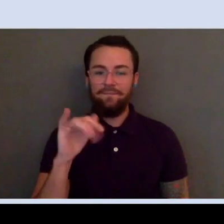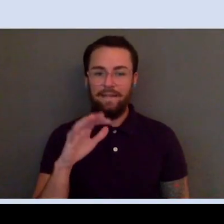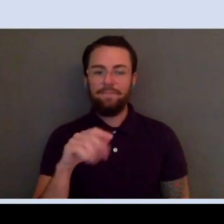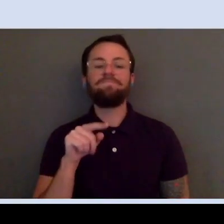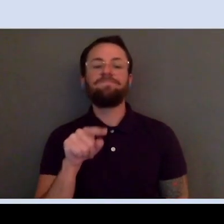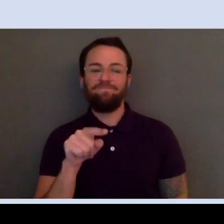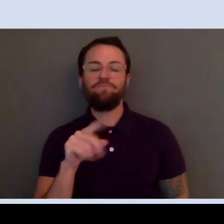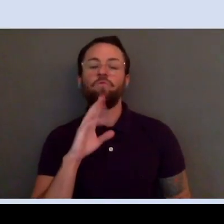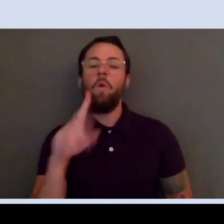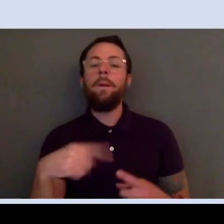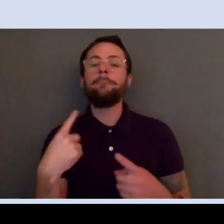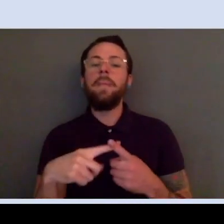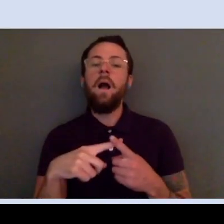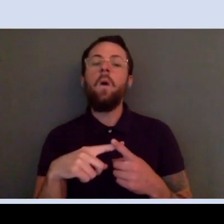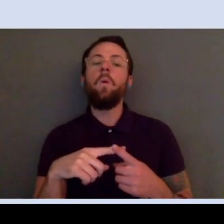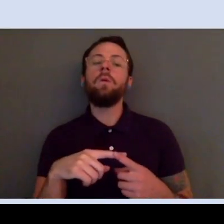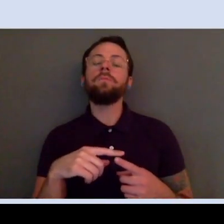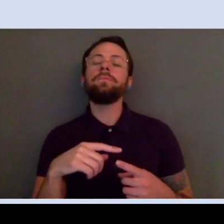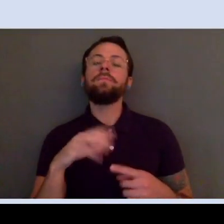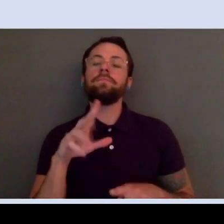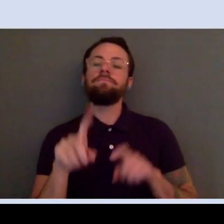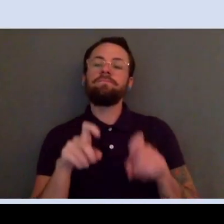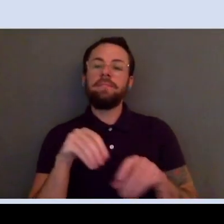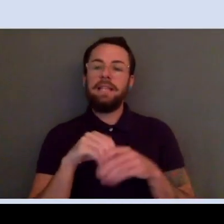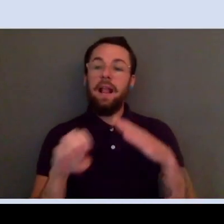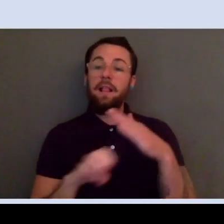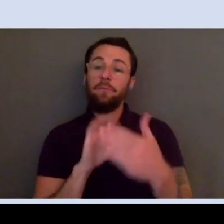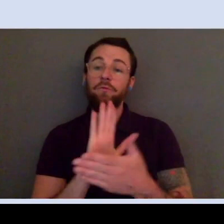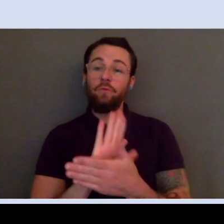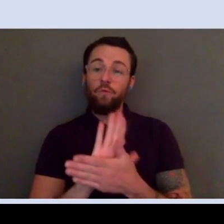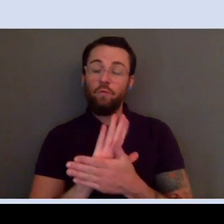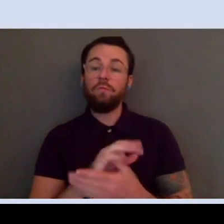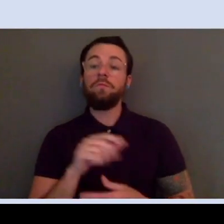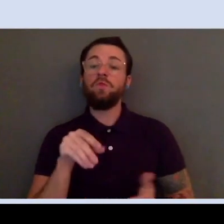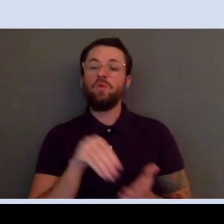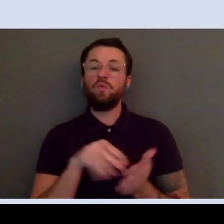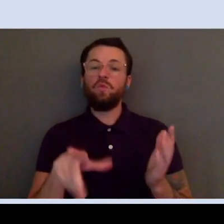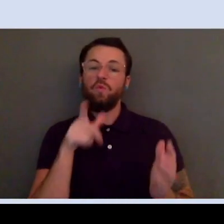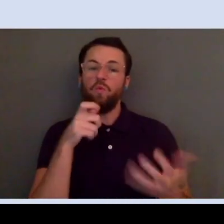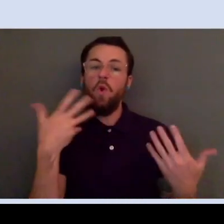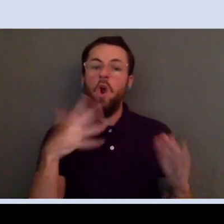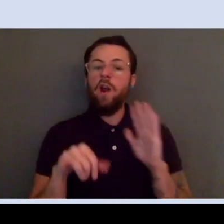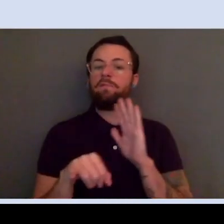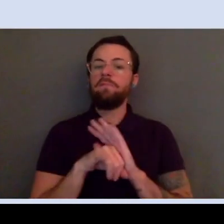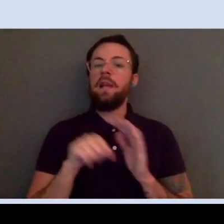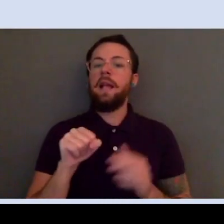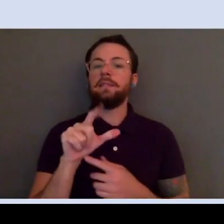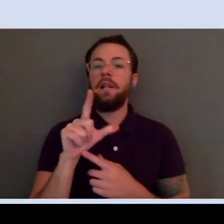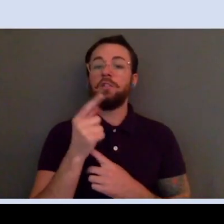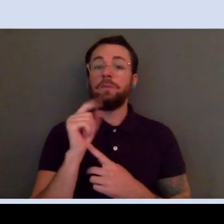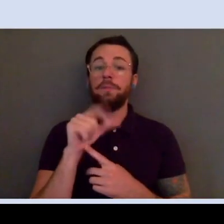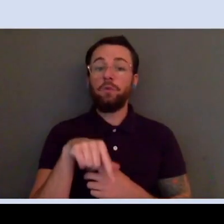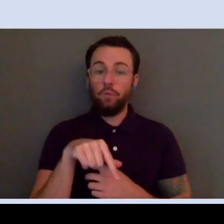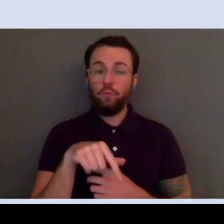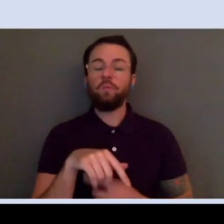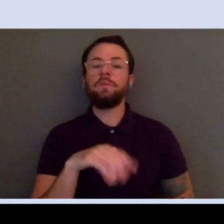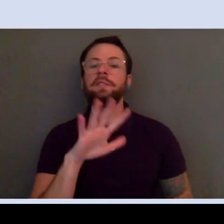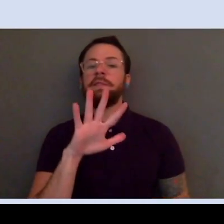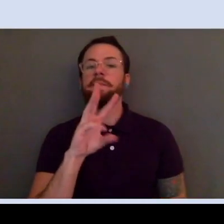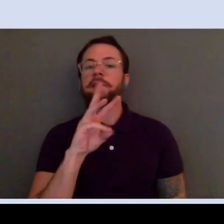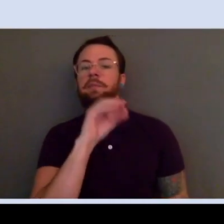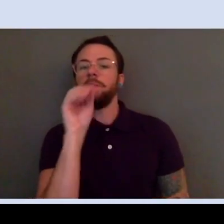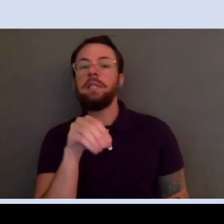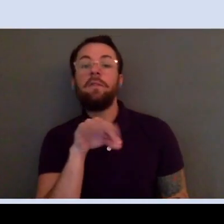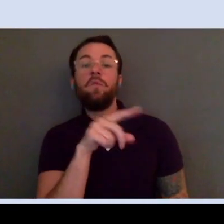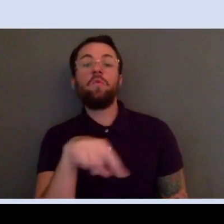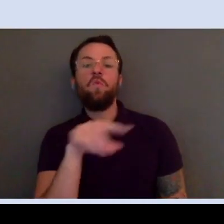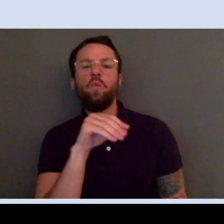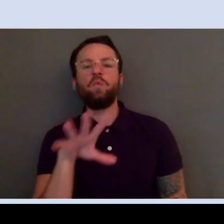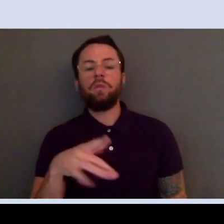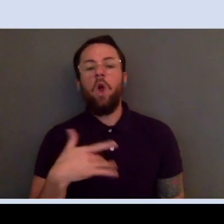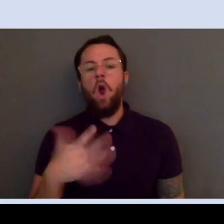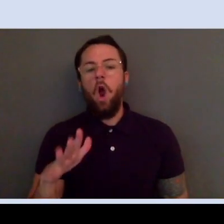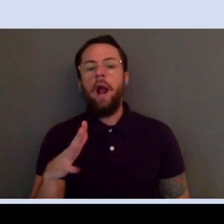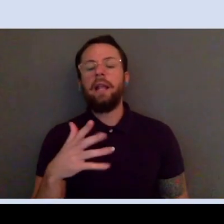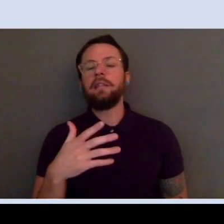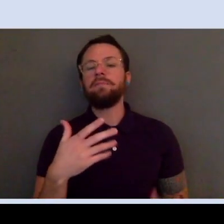Now, this next info graphic talks about students in elementary school who have already identified